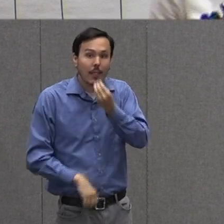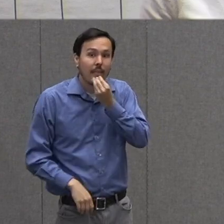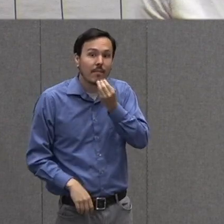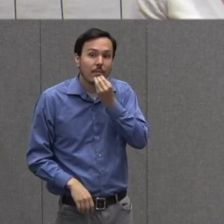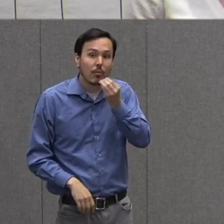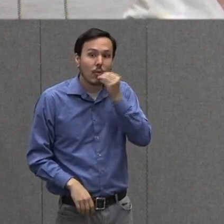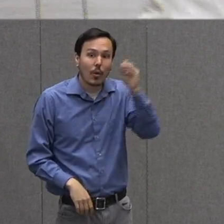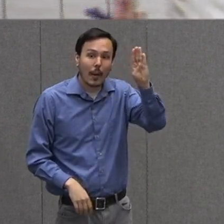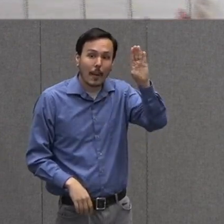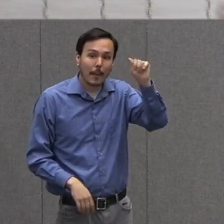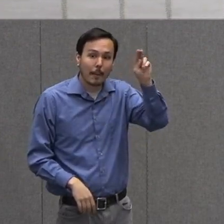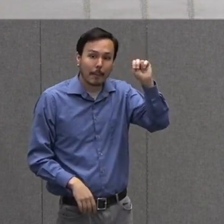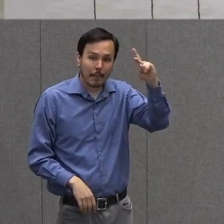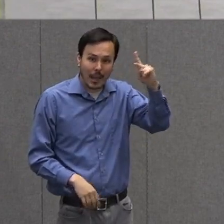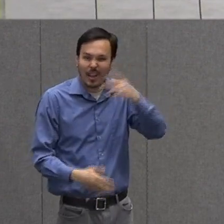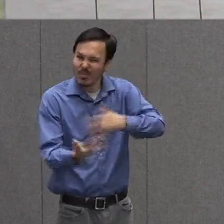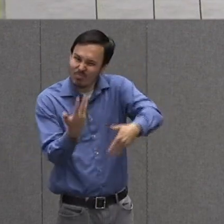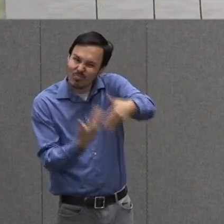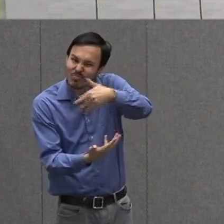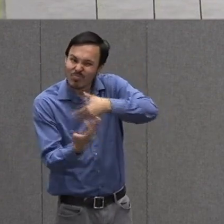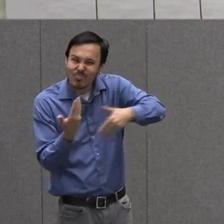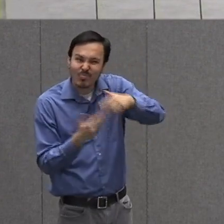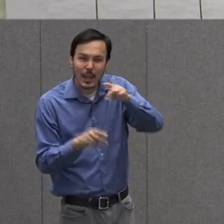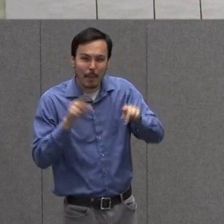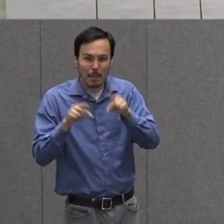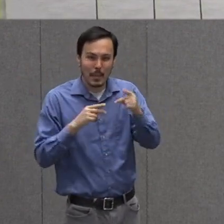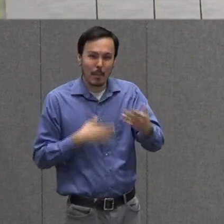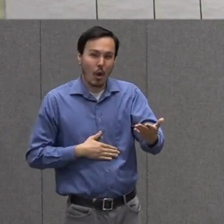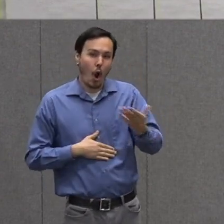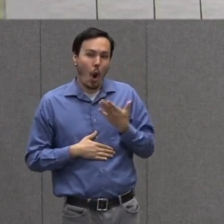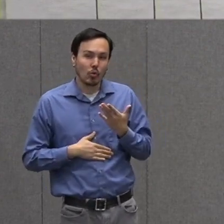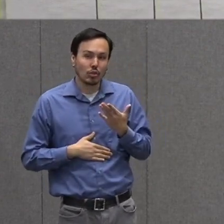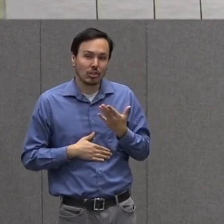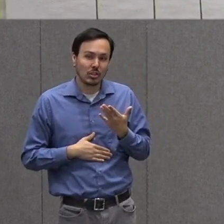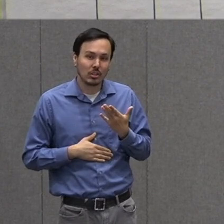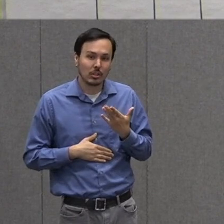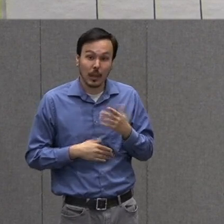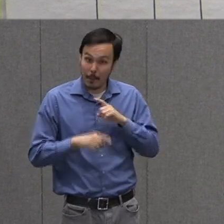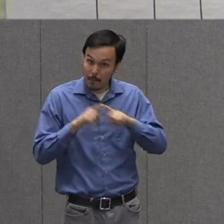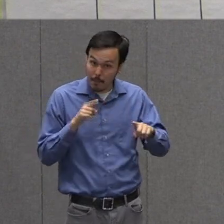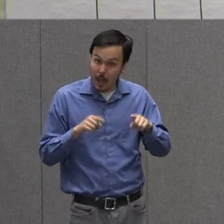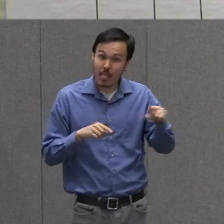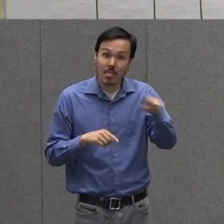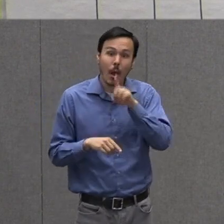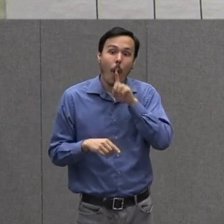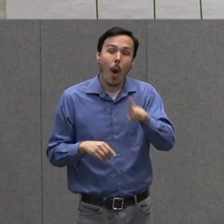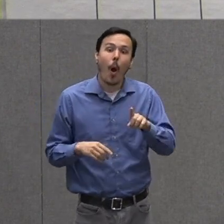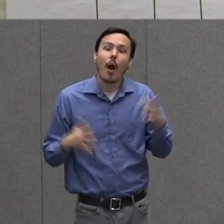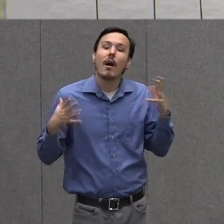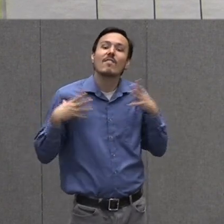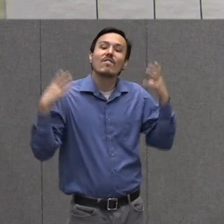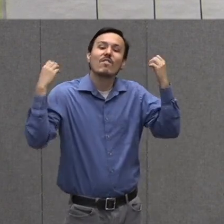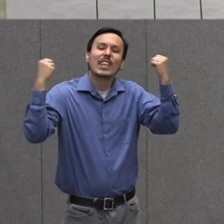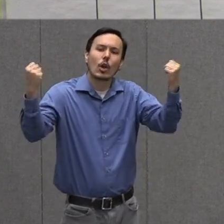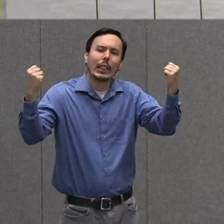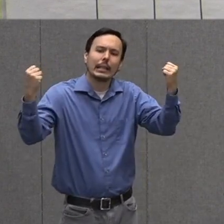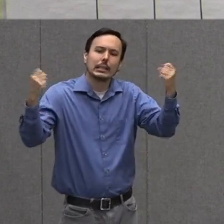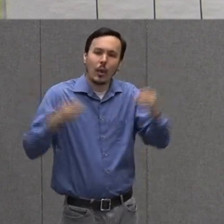where they are around other people in close proximity but they are being fearless and helping those in need.